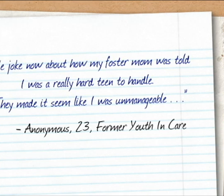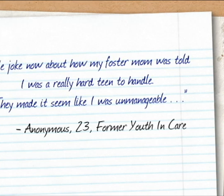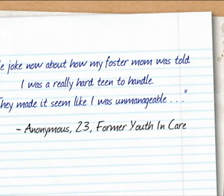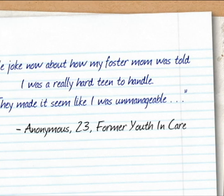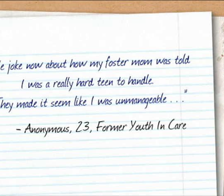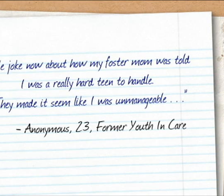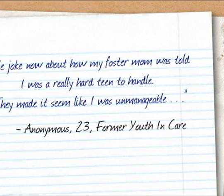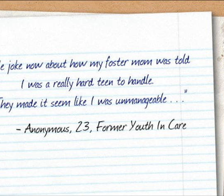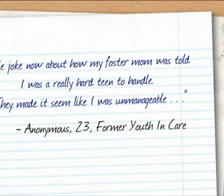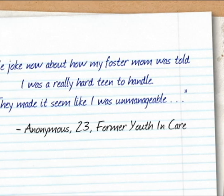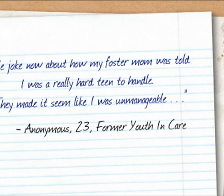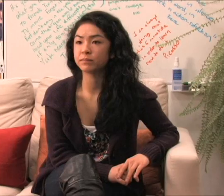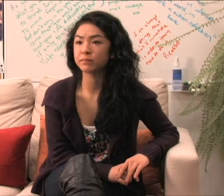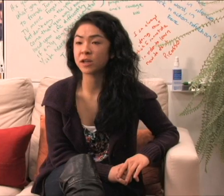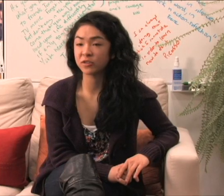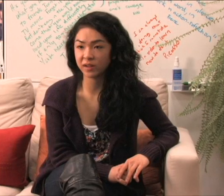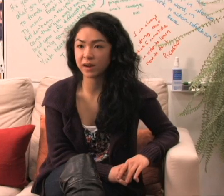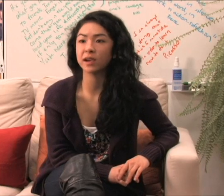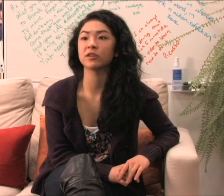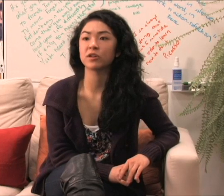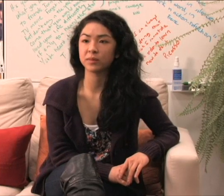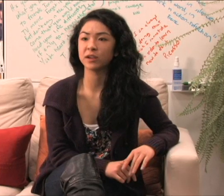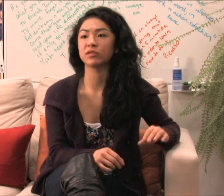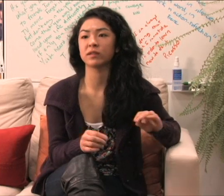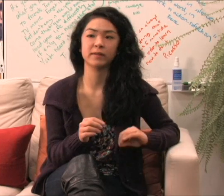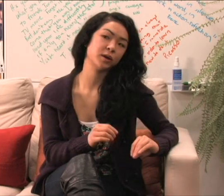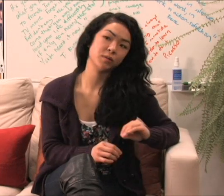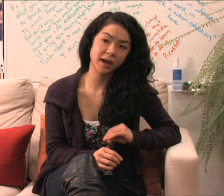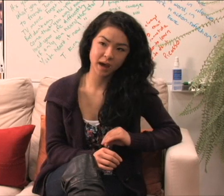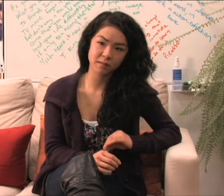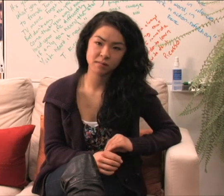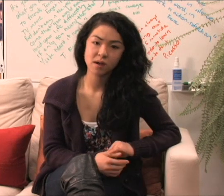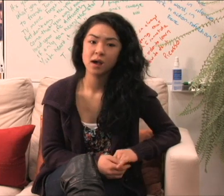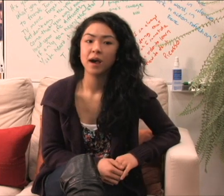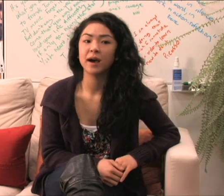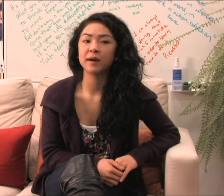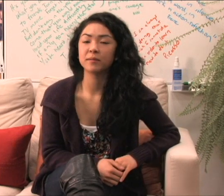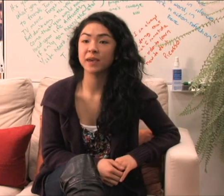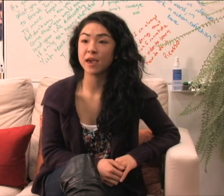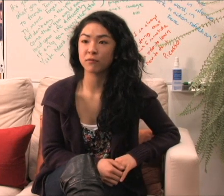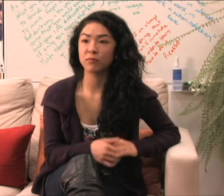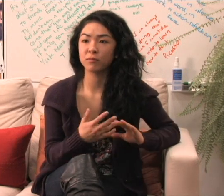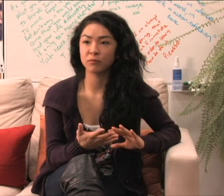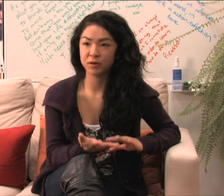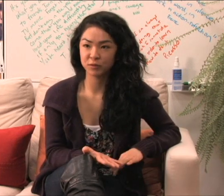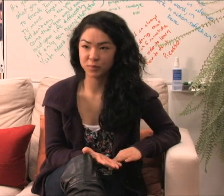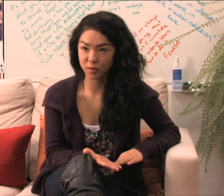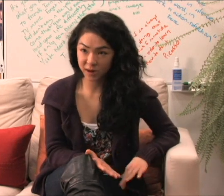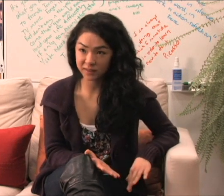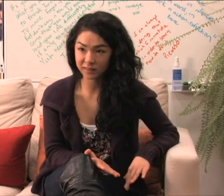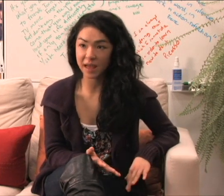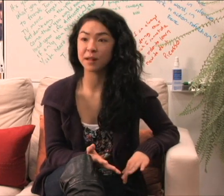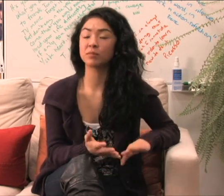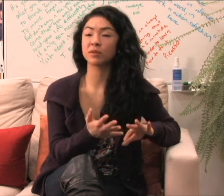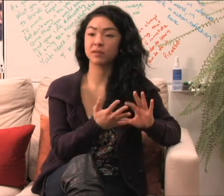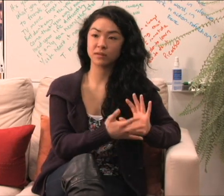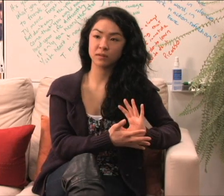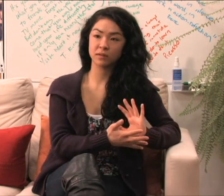Like everything- a lot of the understanding and interpretations of like who I am came from written reports that previous